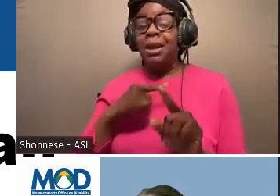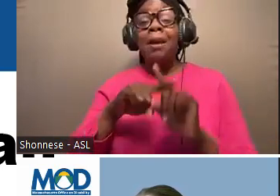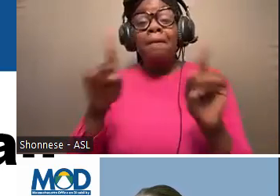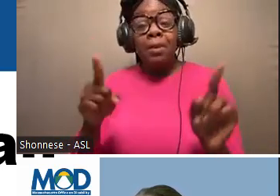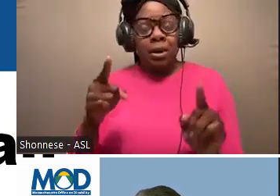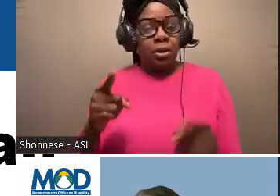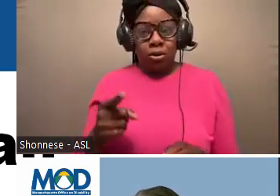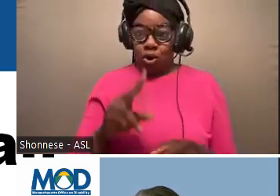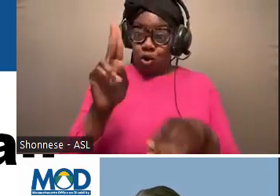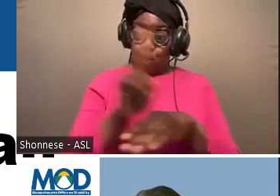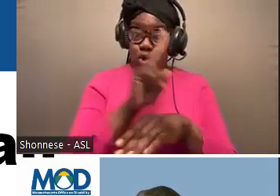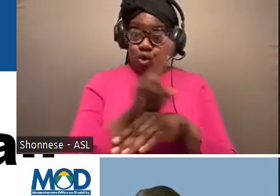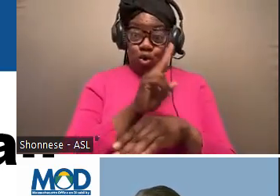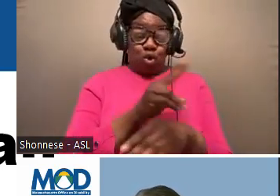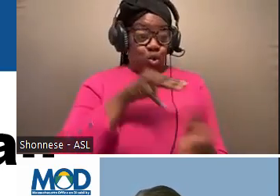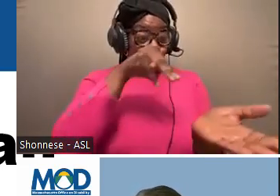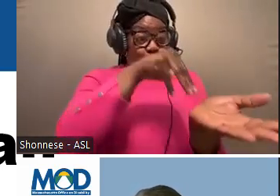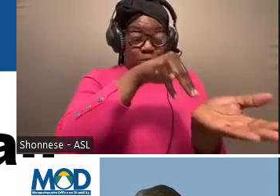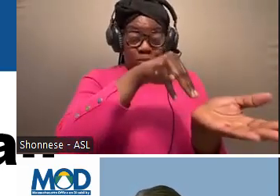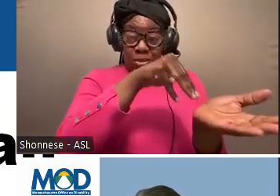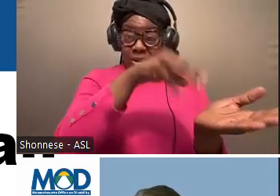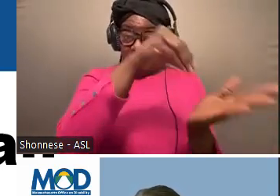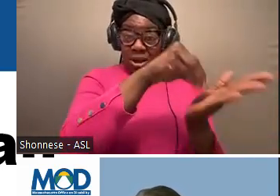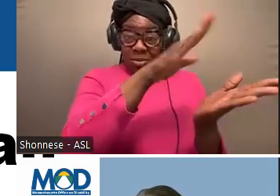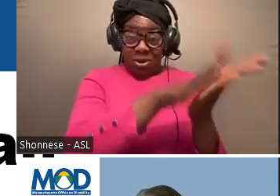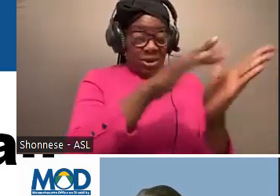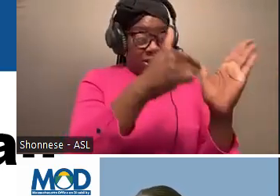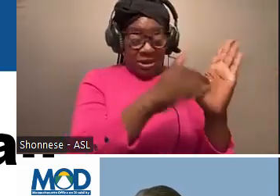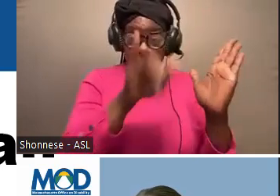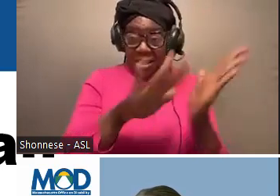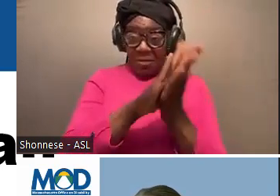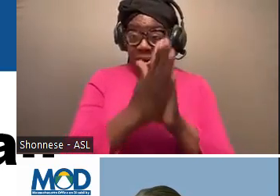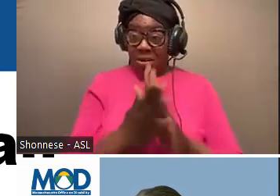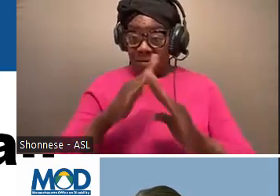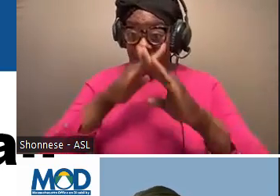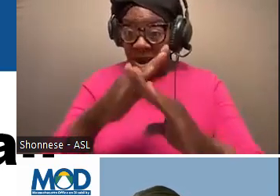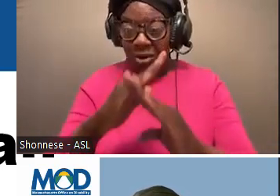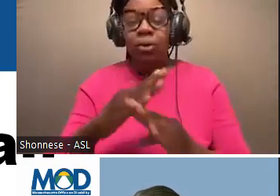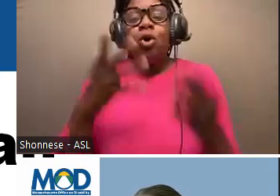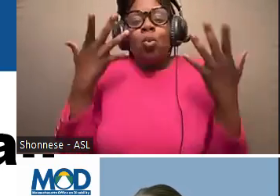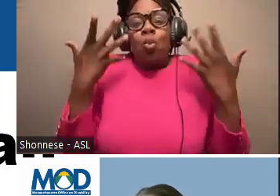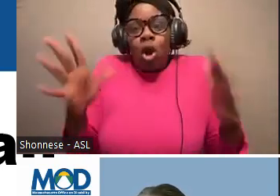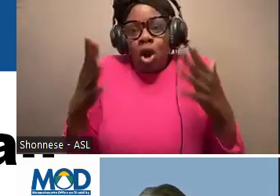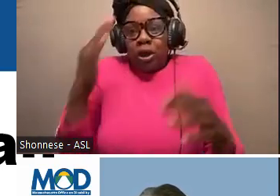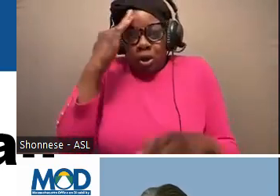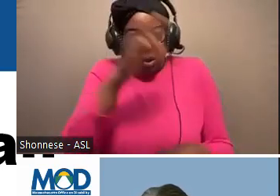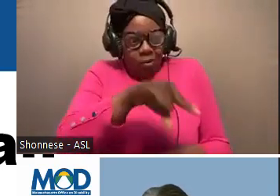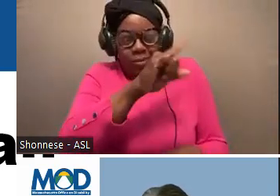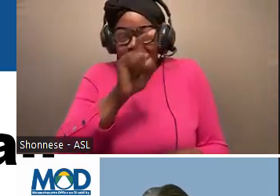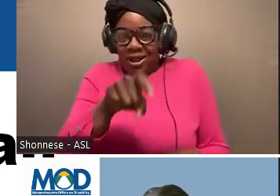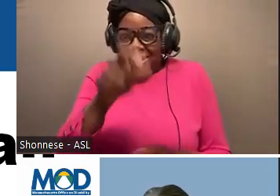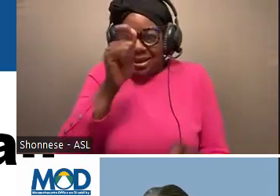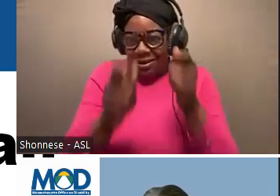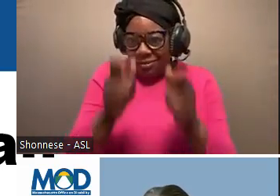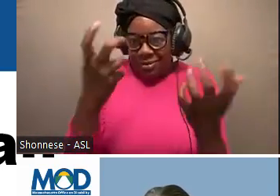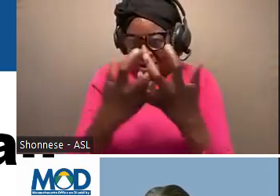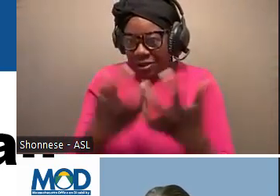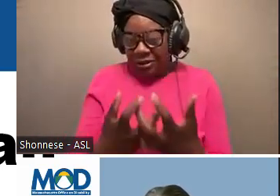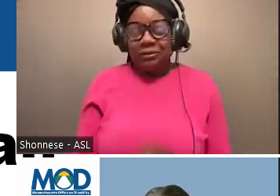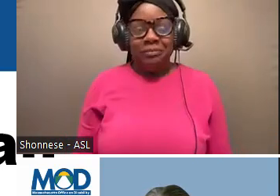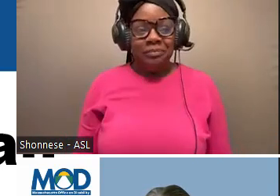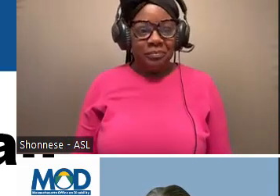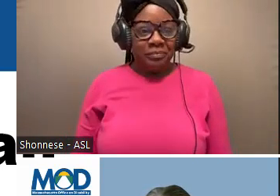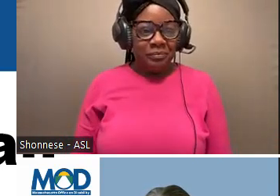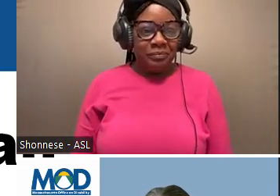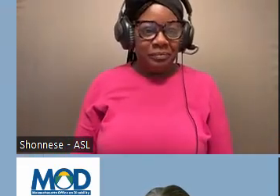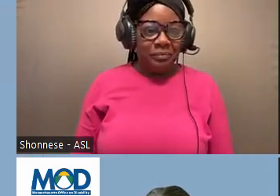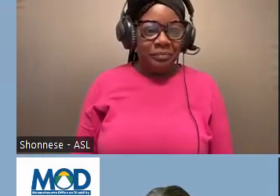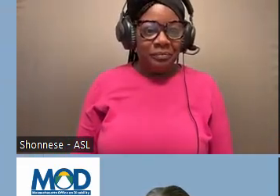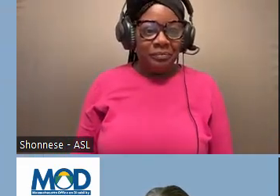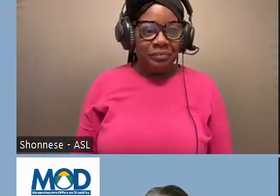a barrier for people to get accommodations that we already know that they need.